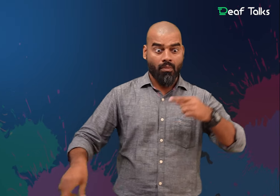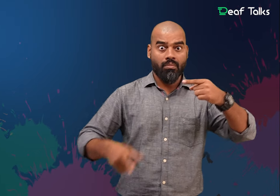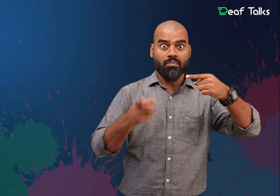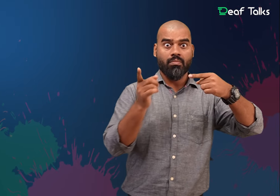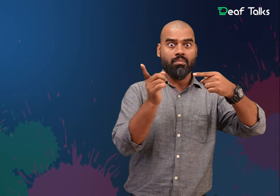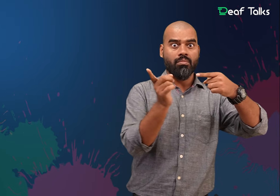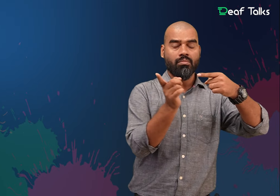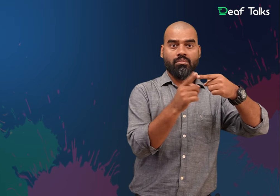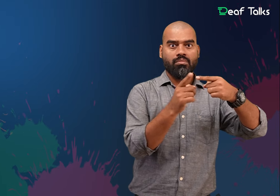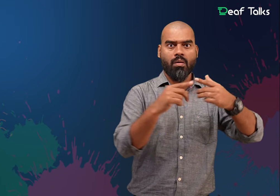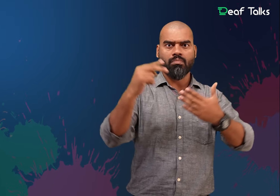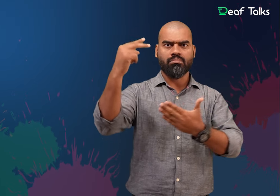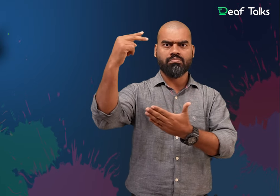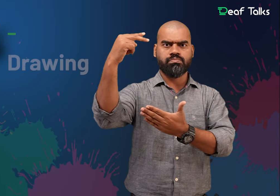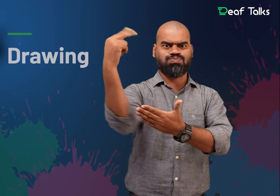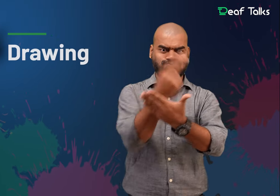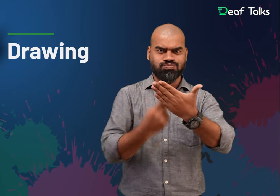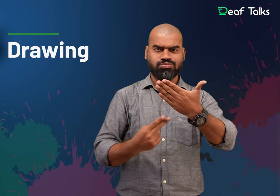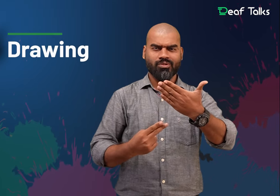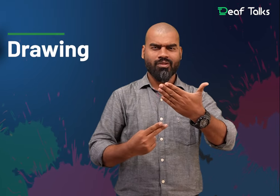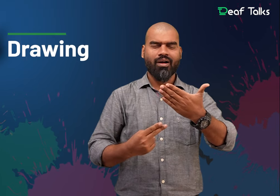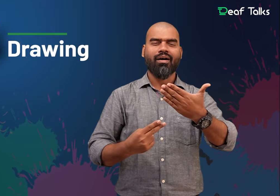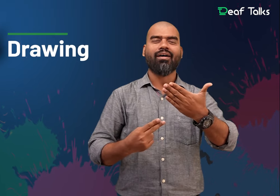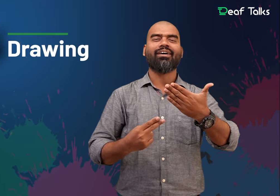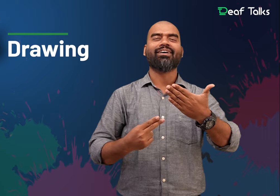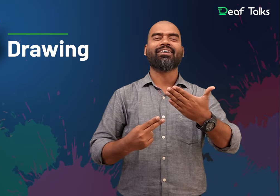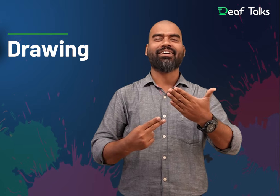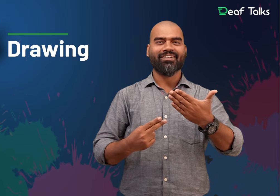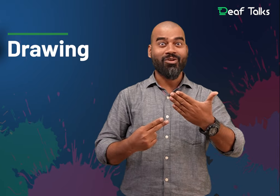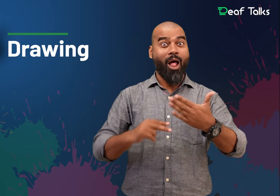* Drawing Competition: